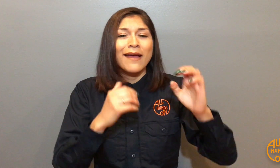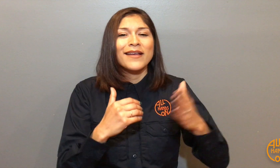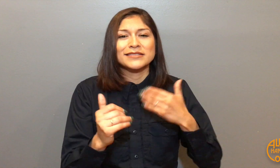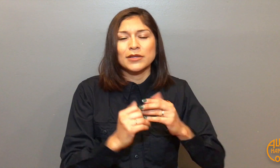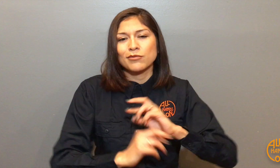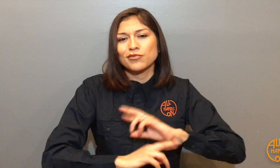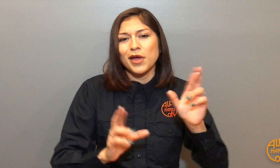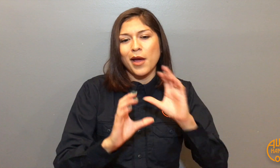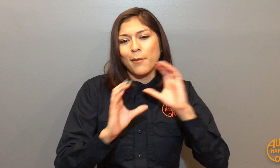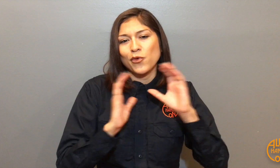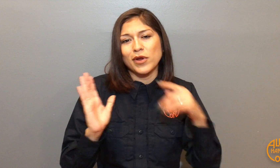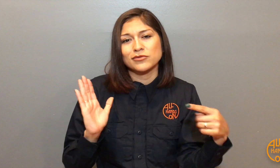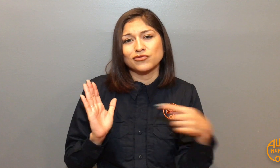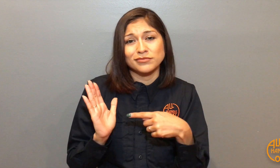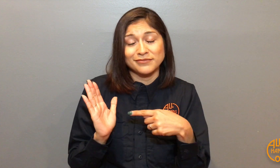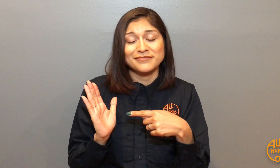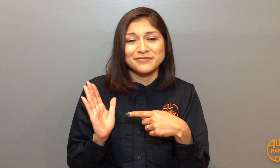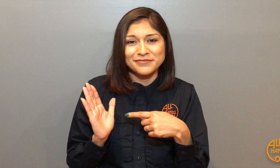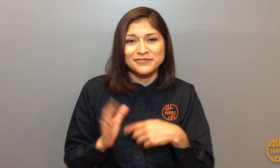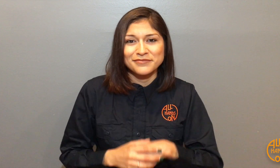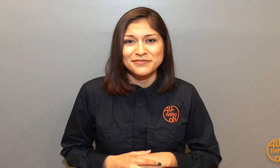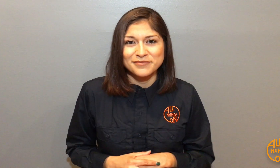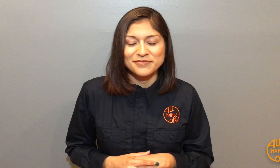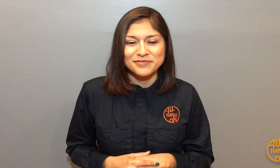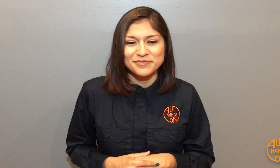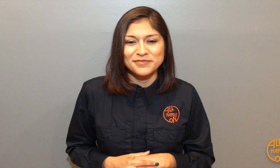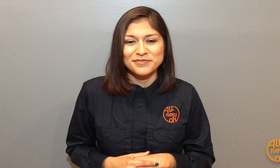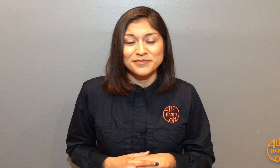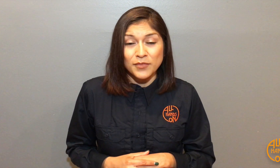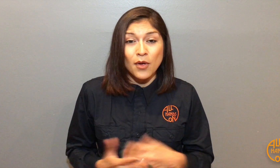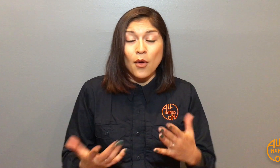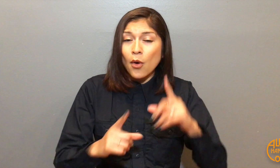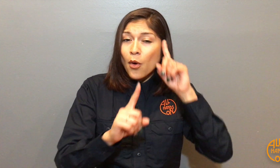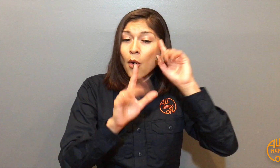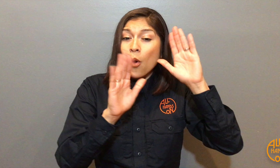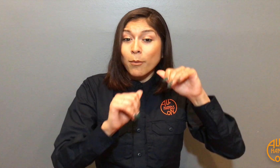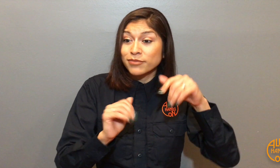you to communicate better with the EMTs or with the hospital